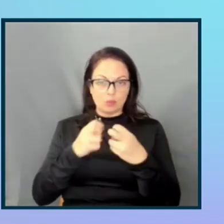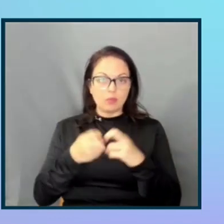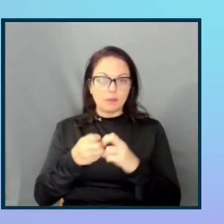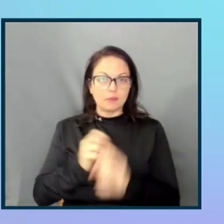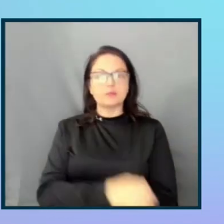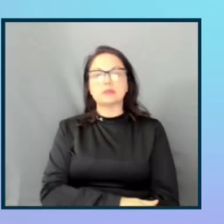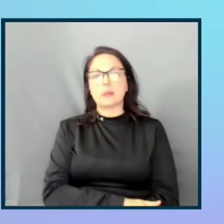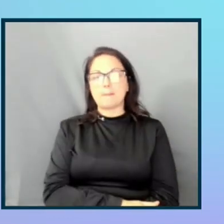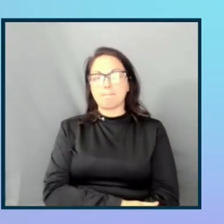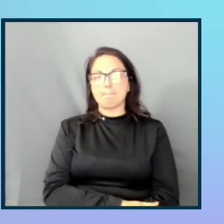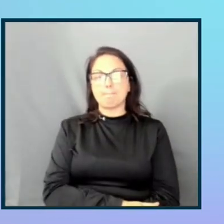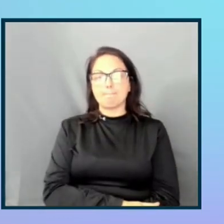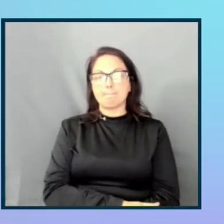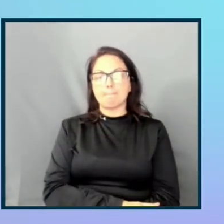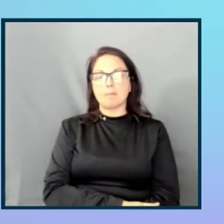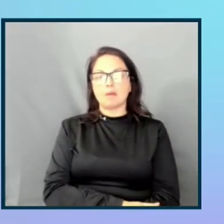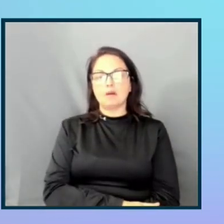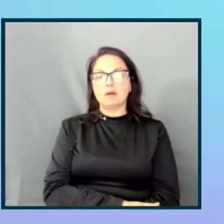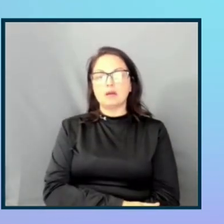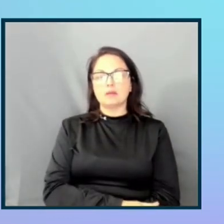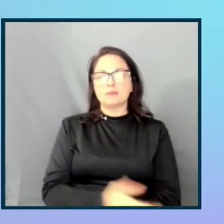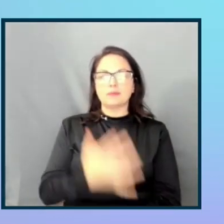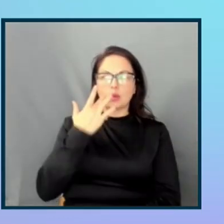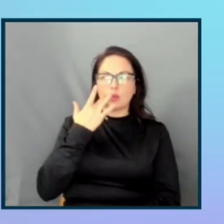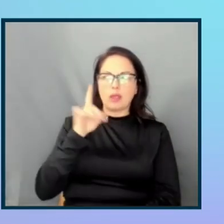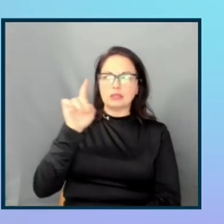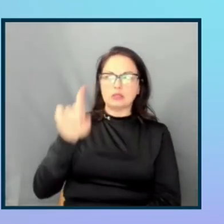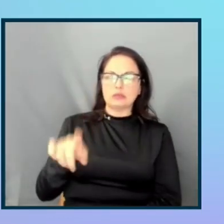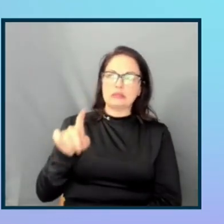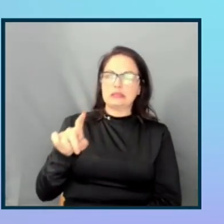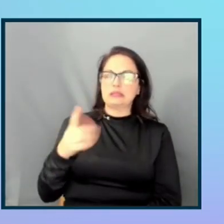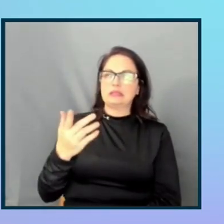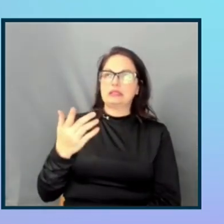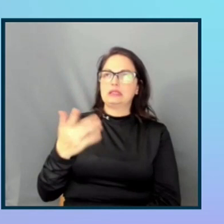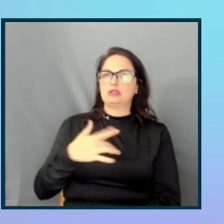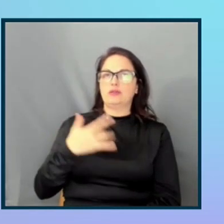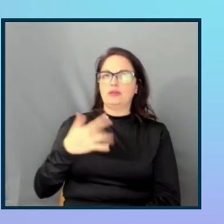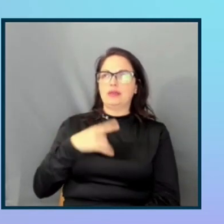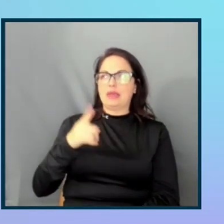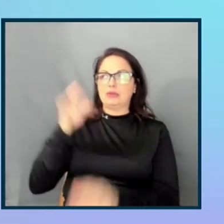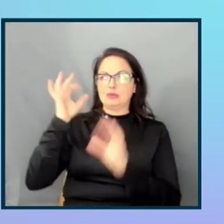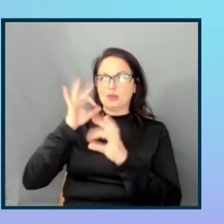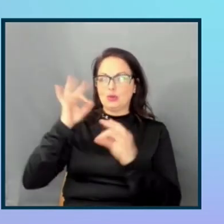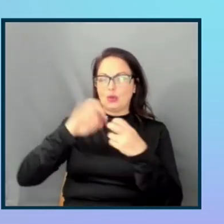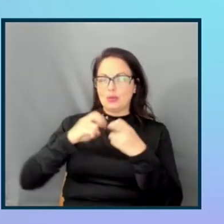Why do you need to give the impression that you don't know there's problems? That's my challenge.